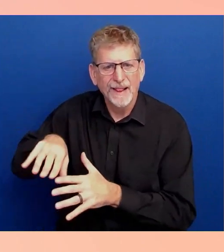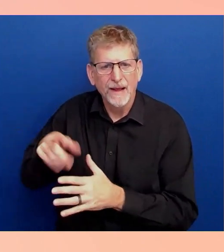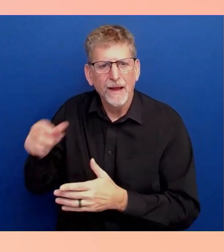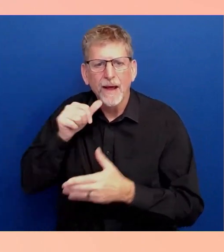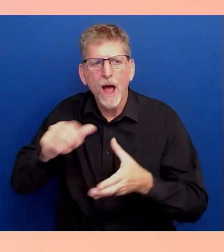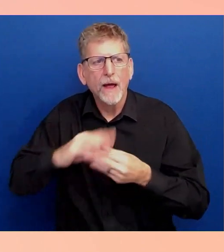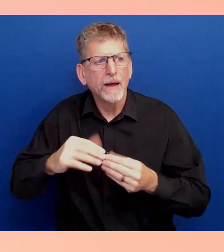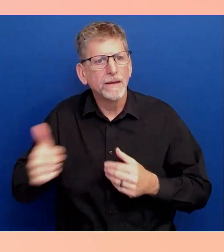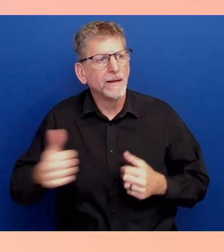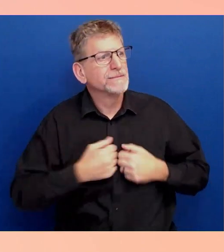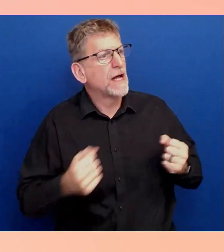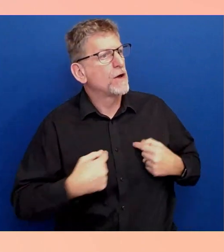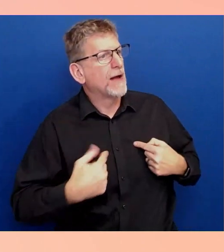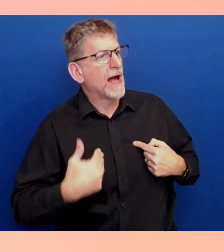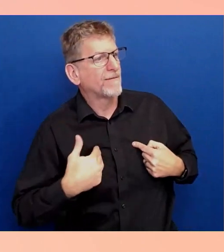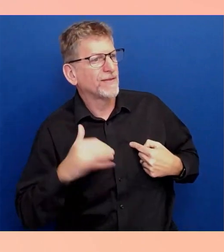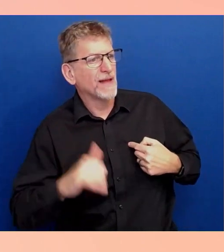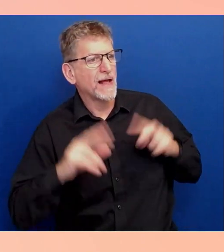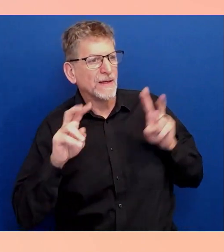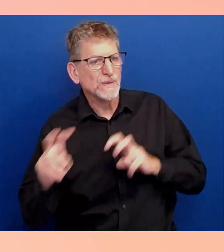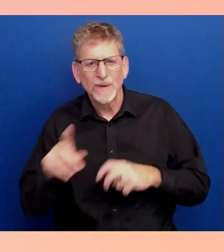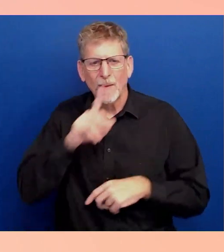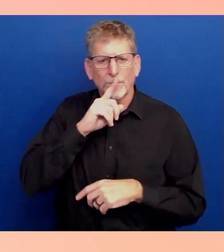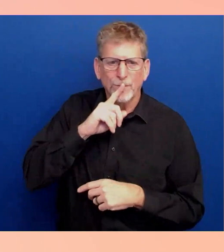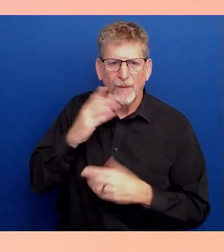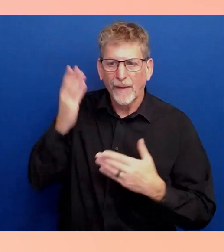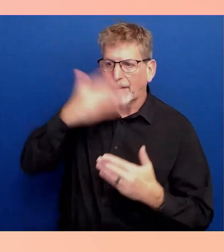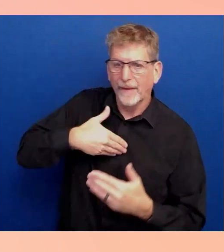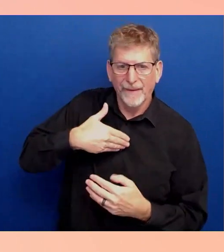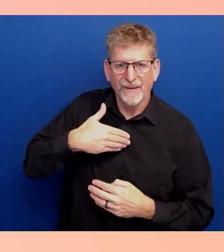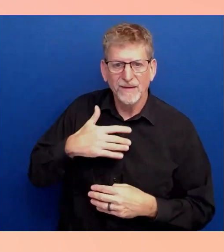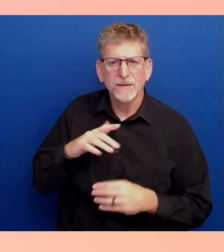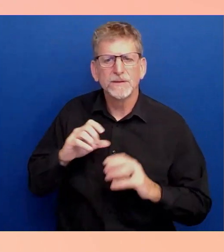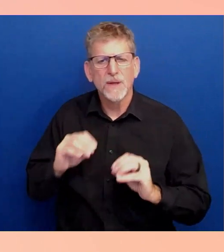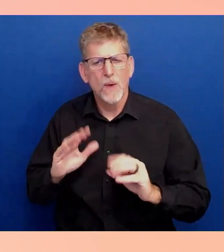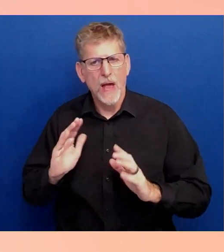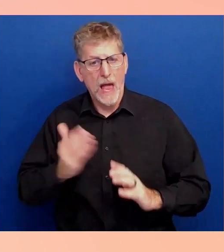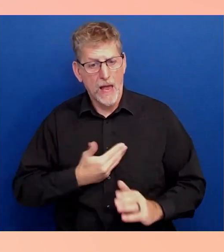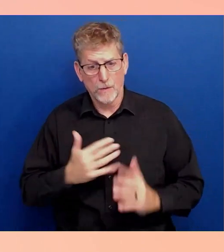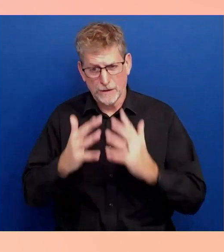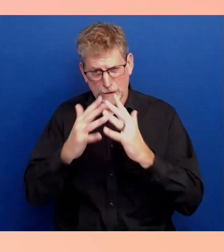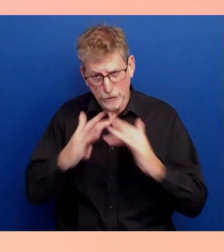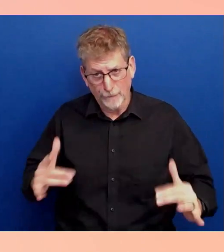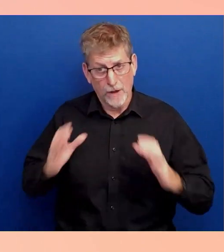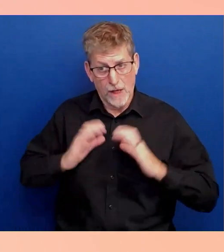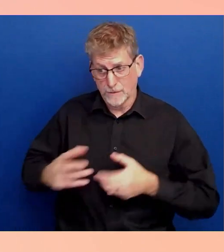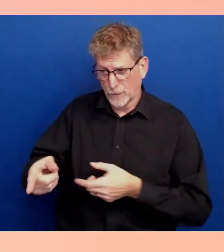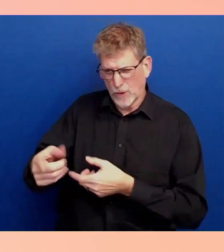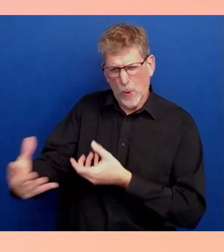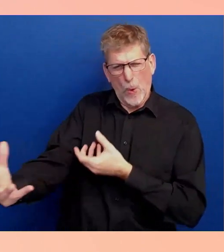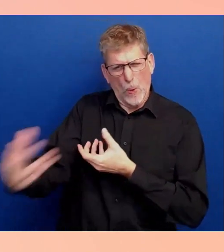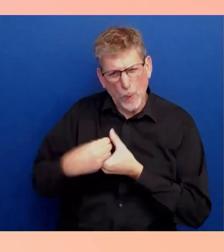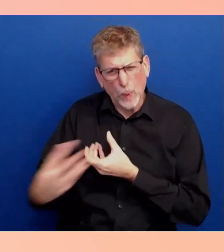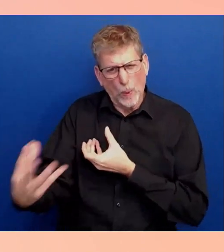neurodiverse customers every time, our findings and our perspectives will provide a wider and more valuable level of insight that improves the